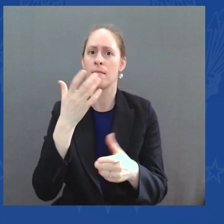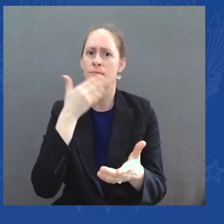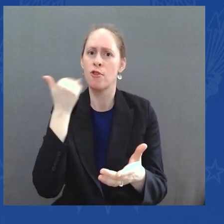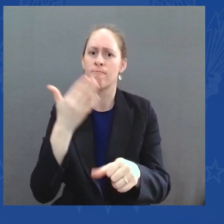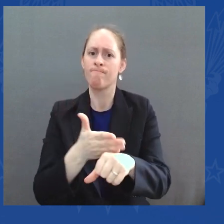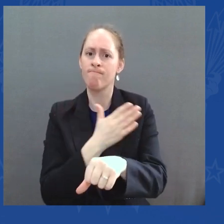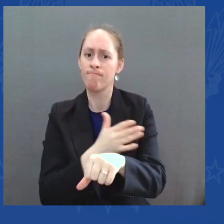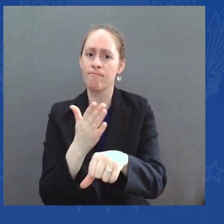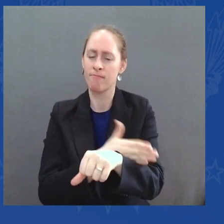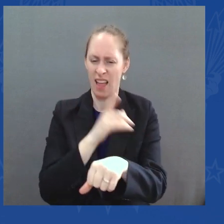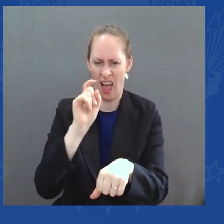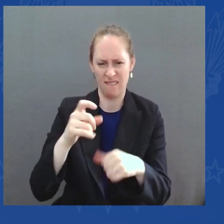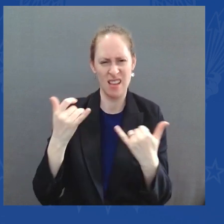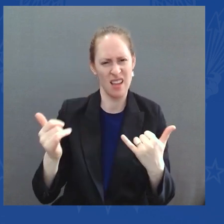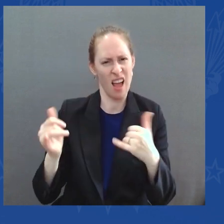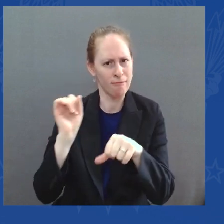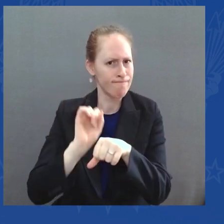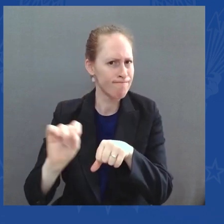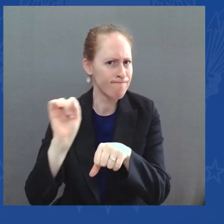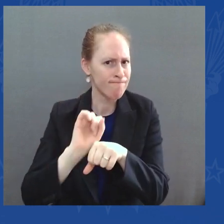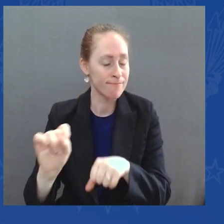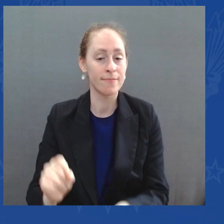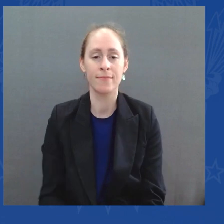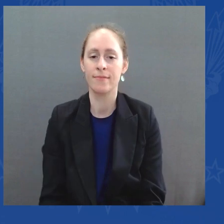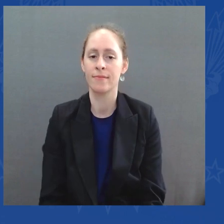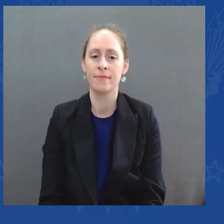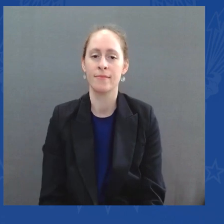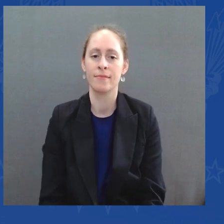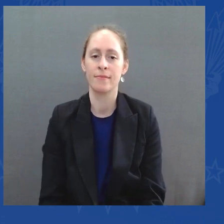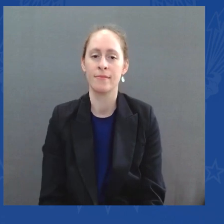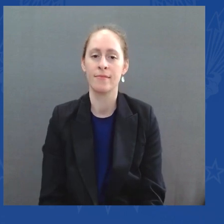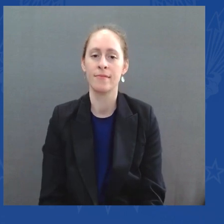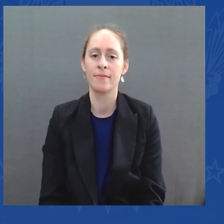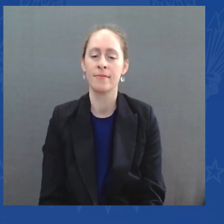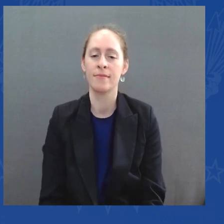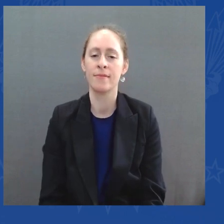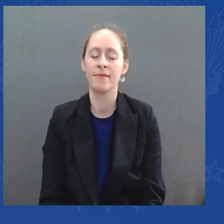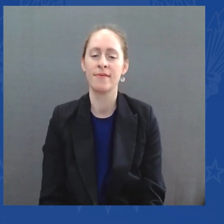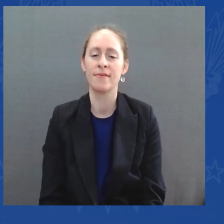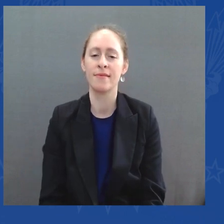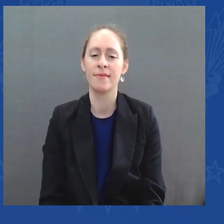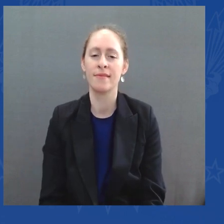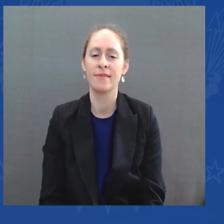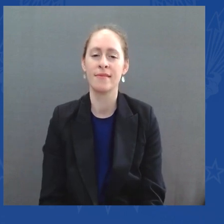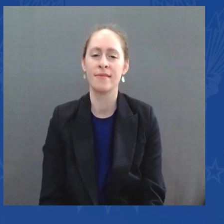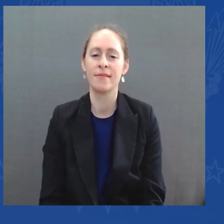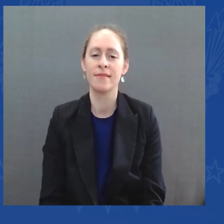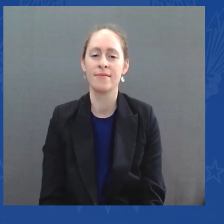Secretary Buttigieg laid out some of the steps we're taking to make these jobs more attractive for more Americans.